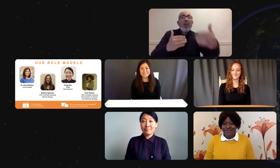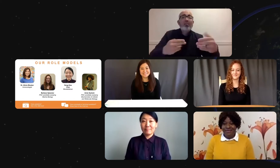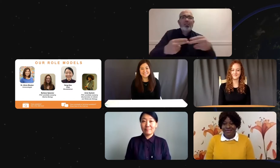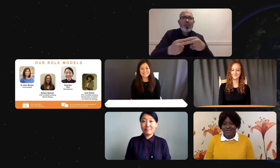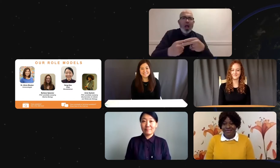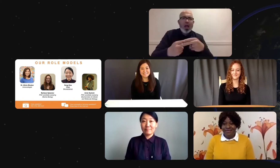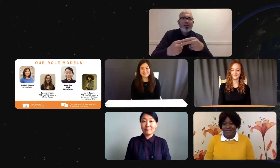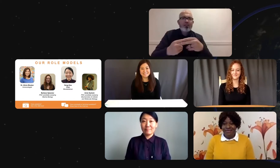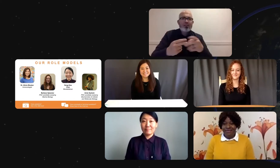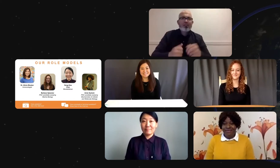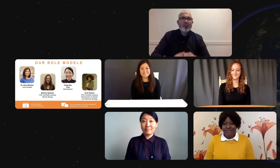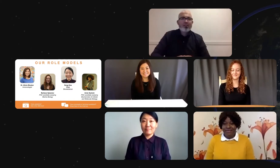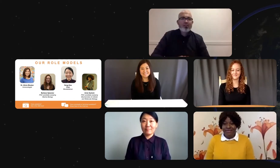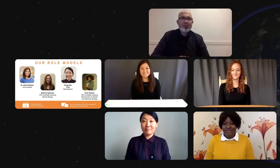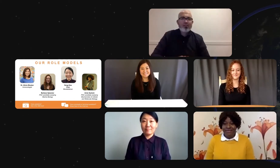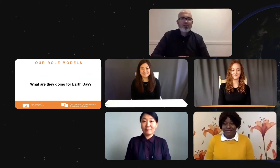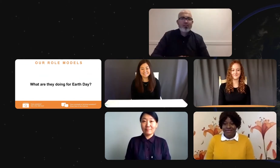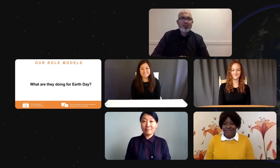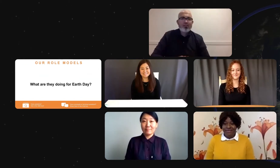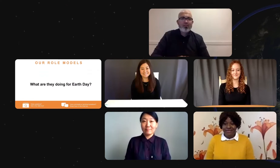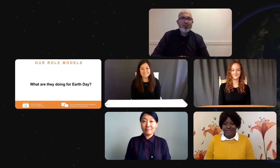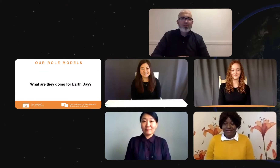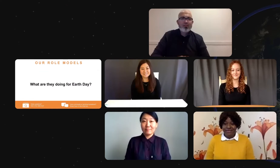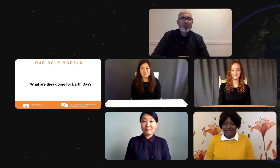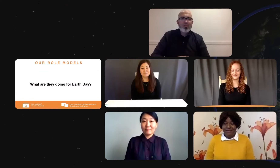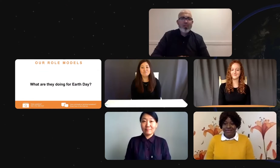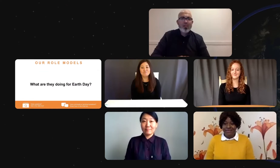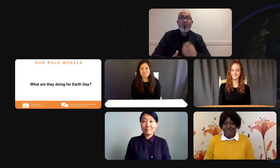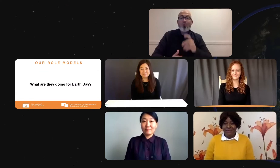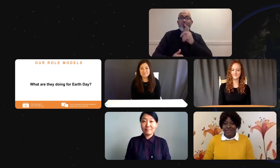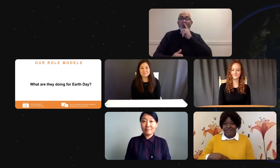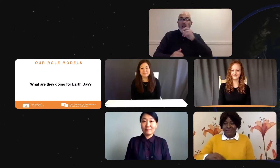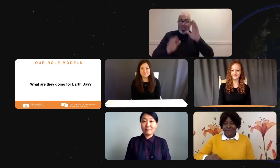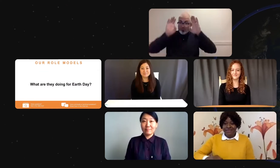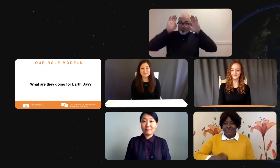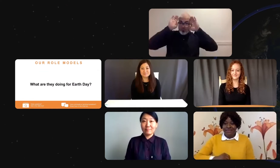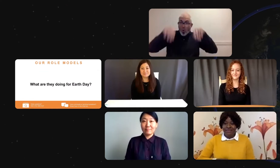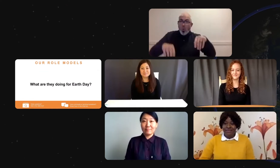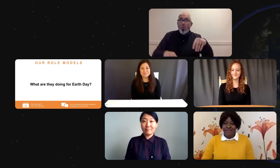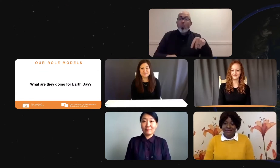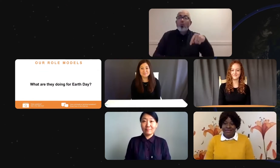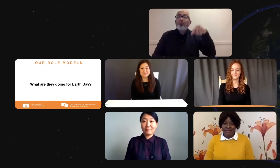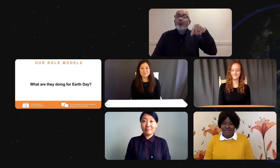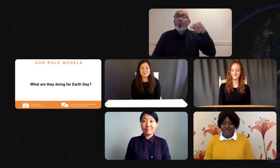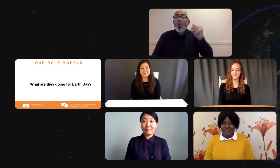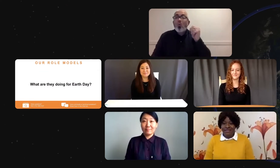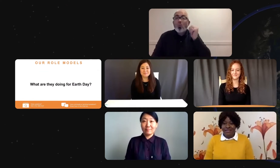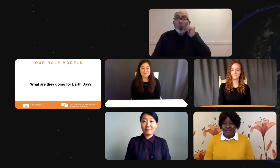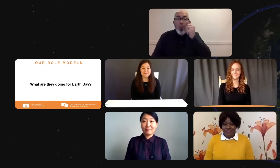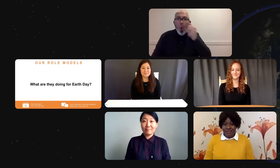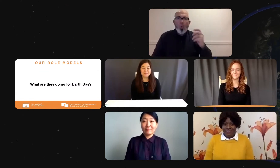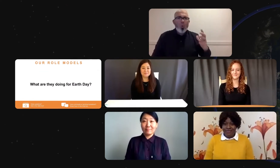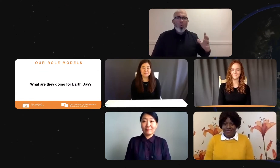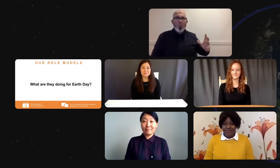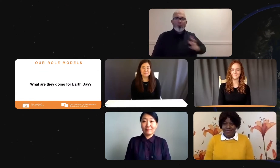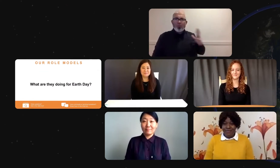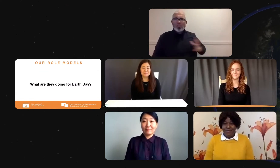I'd like to move the slide forward at this point.